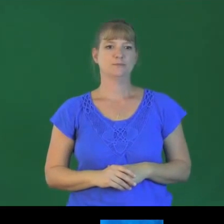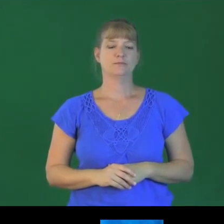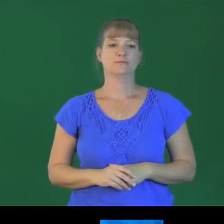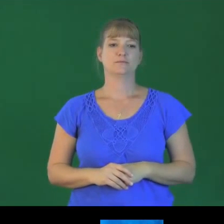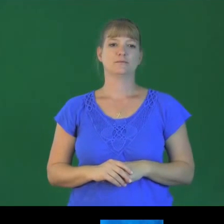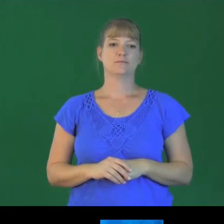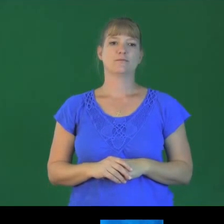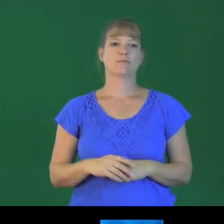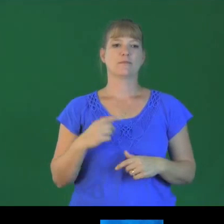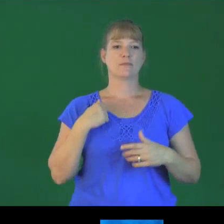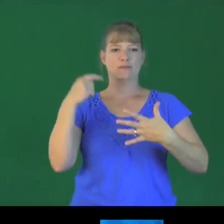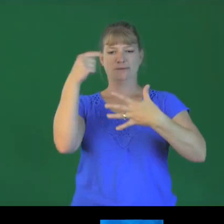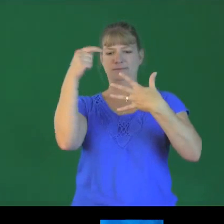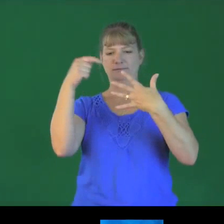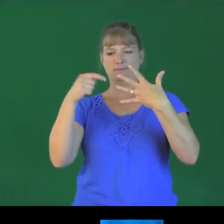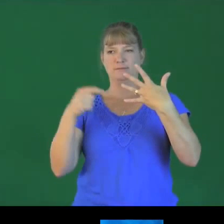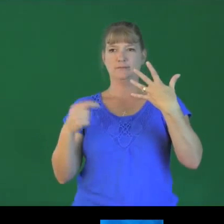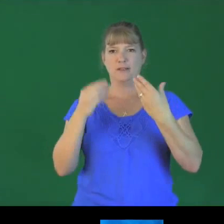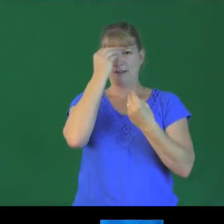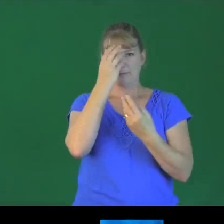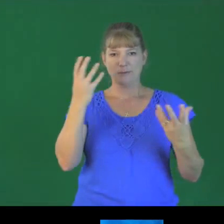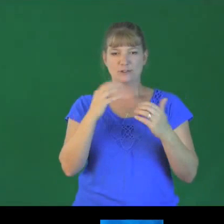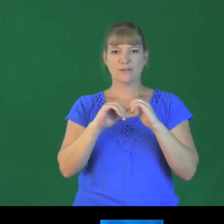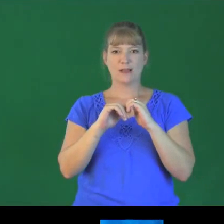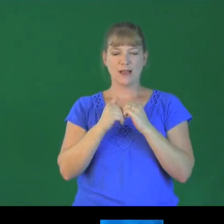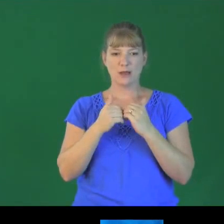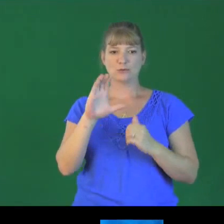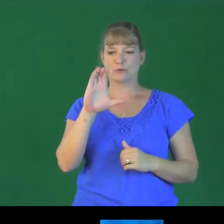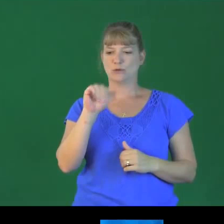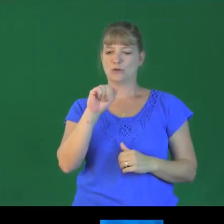I've listed some information on how to get C.A.R.T.,